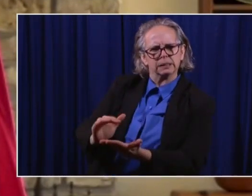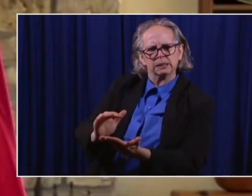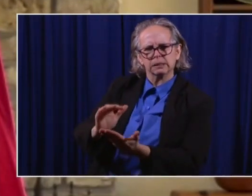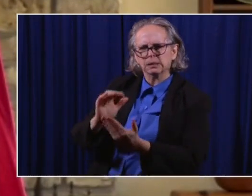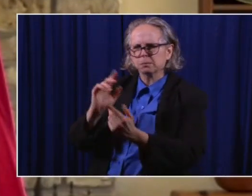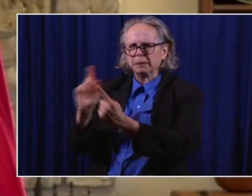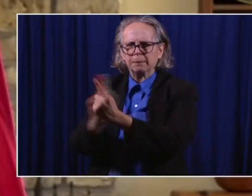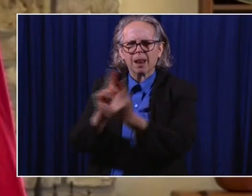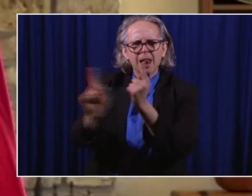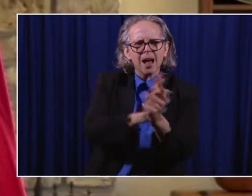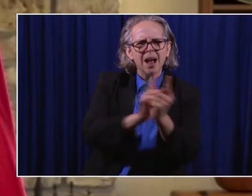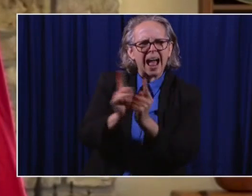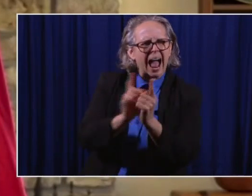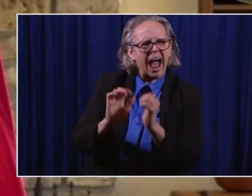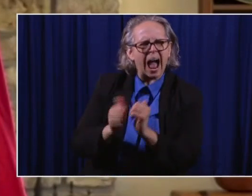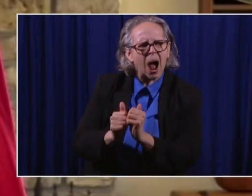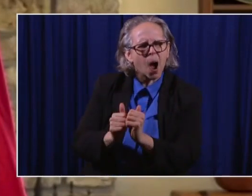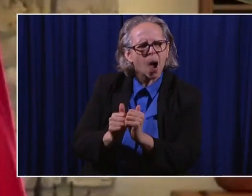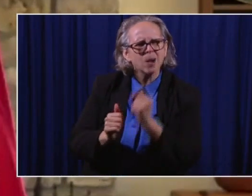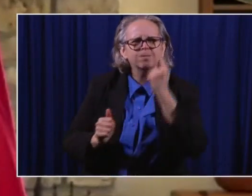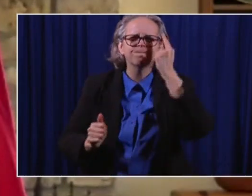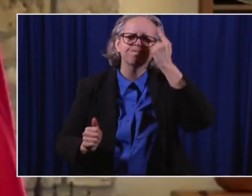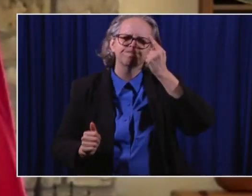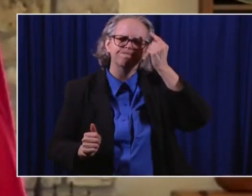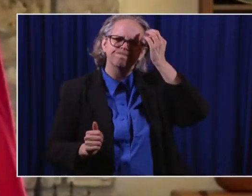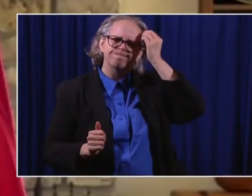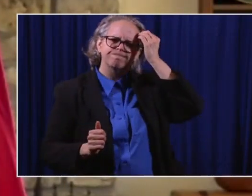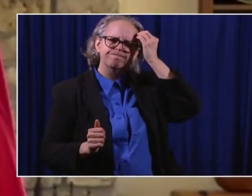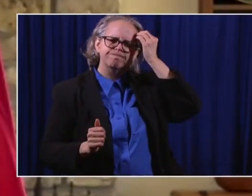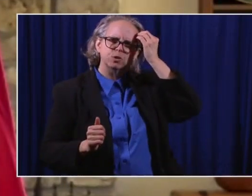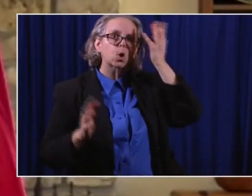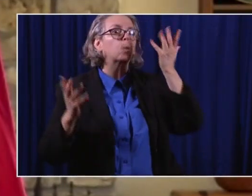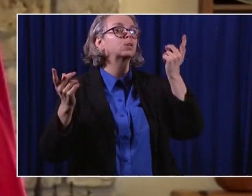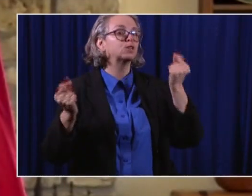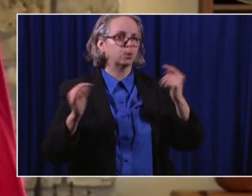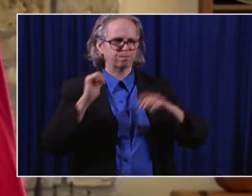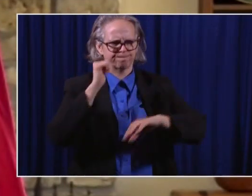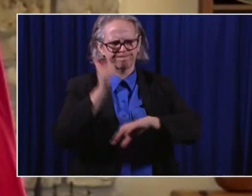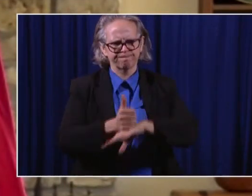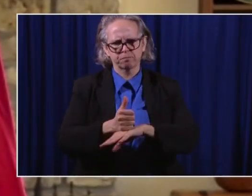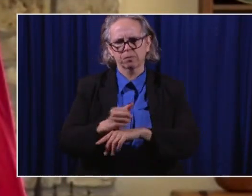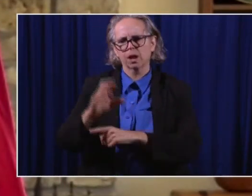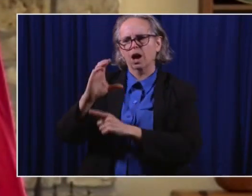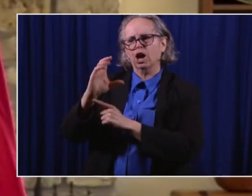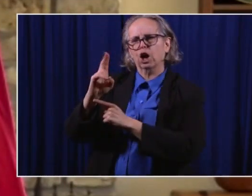HOW ARE WE GOING TO DO THAT? WE ARE ISSUING A CURFEW.